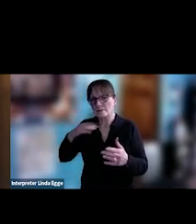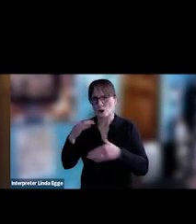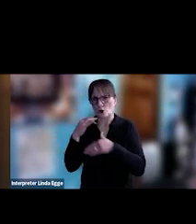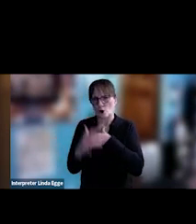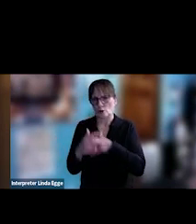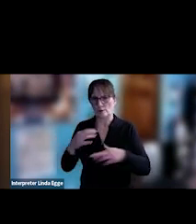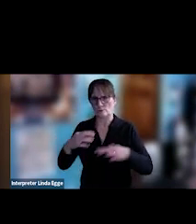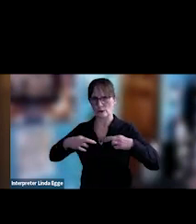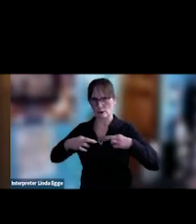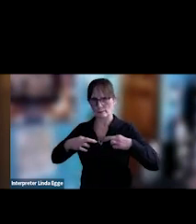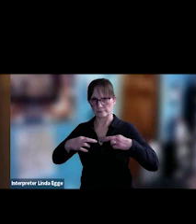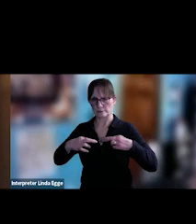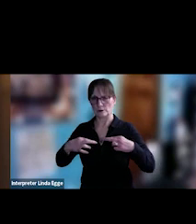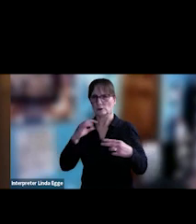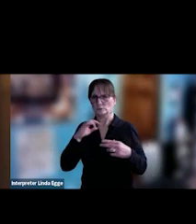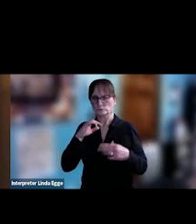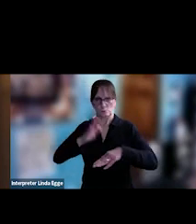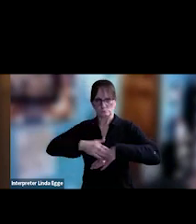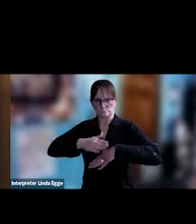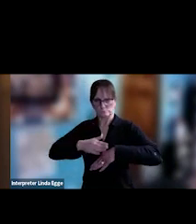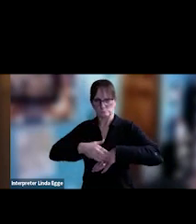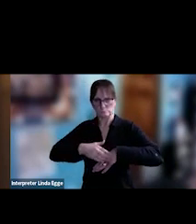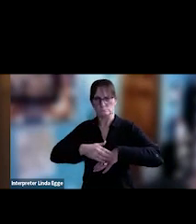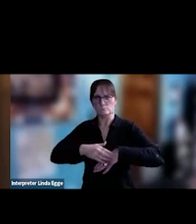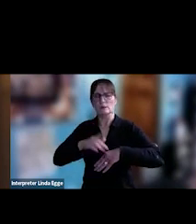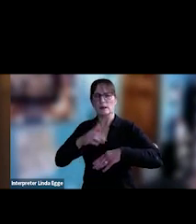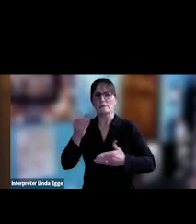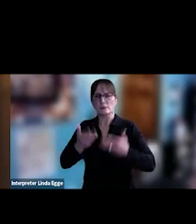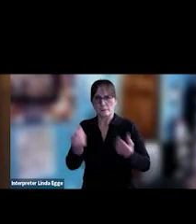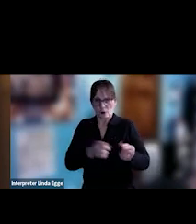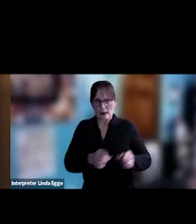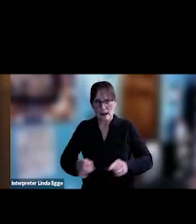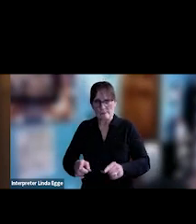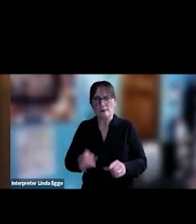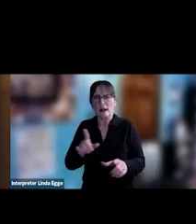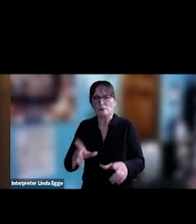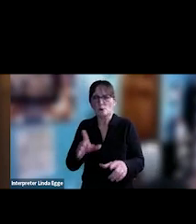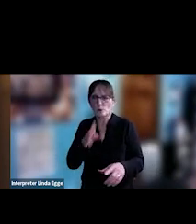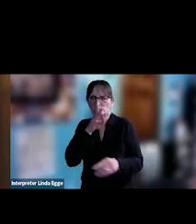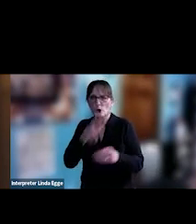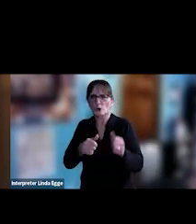So just be aware that that's probably gonna happen. And you wanna talk with claimants